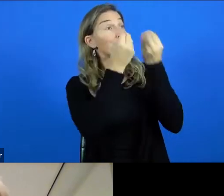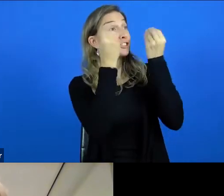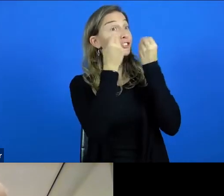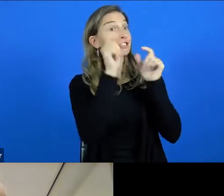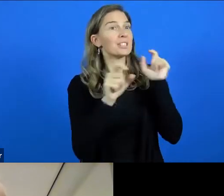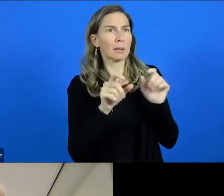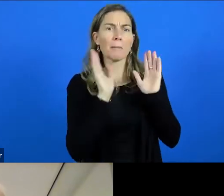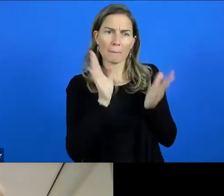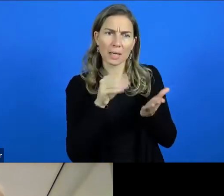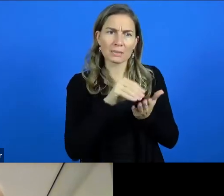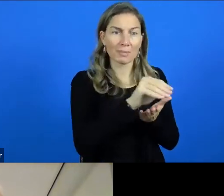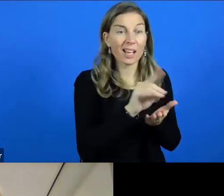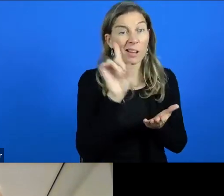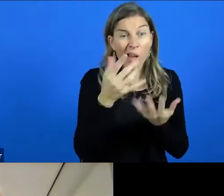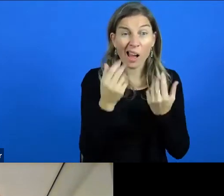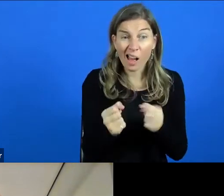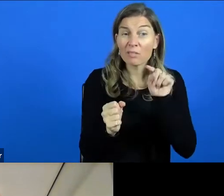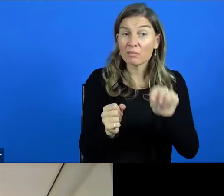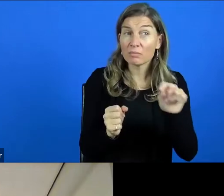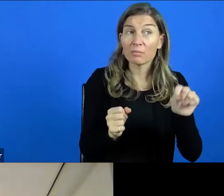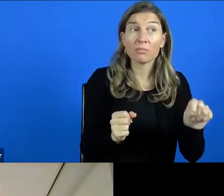And there are cases like the European